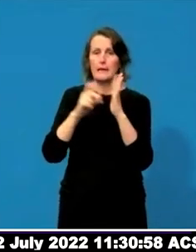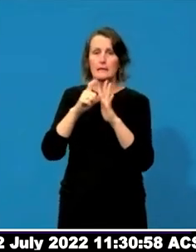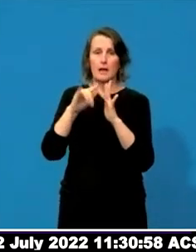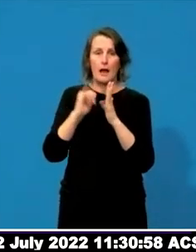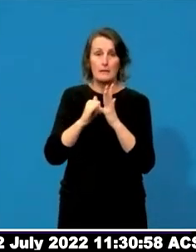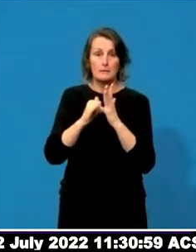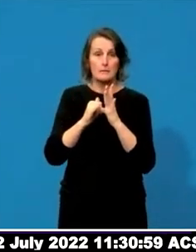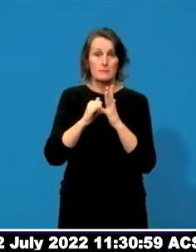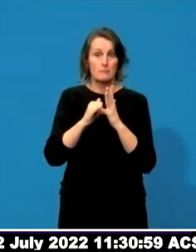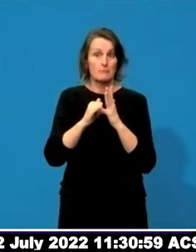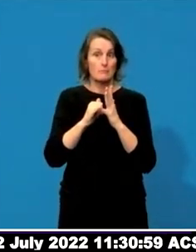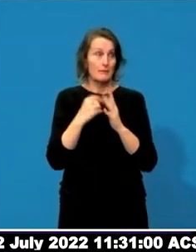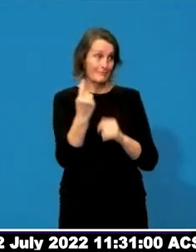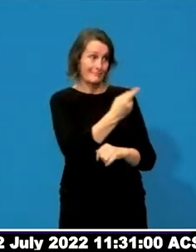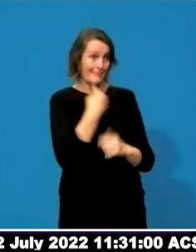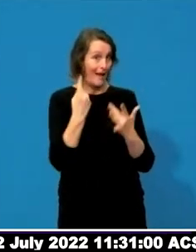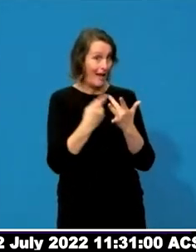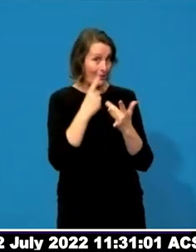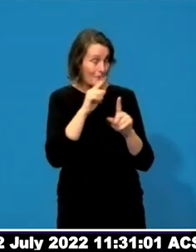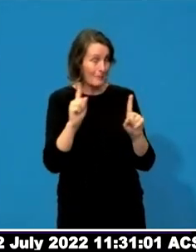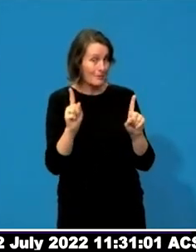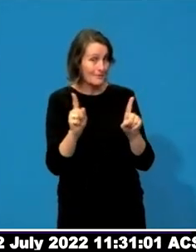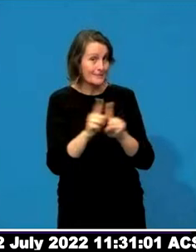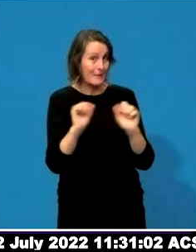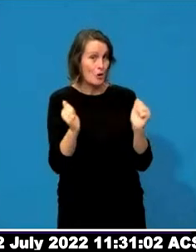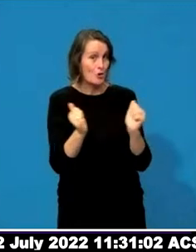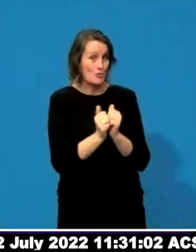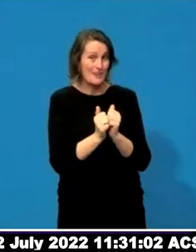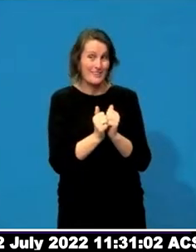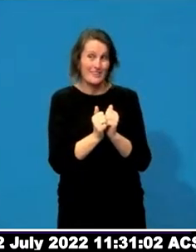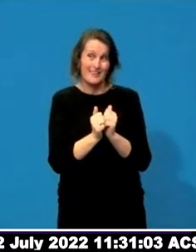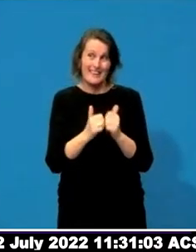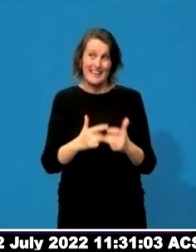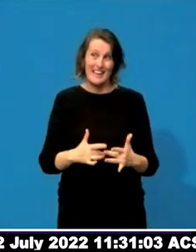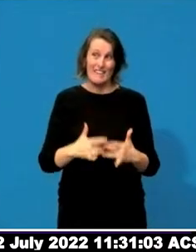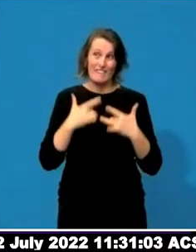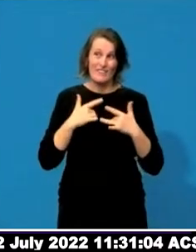as far as the evidence goes - really lead to a conclusion that something more fundamental is needed.